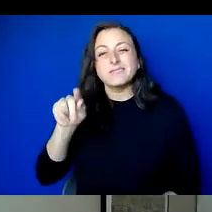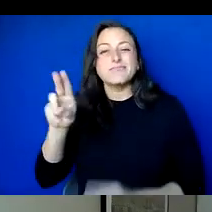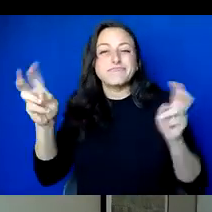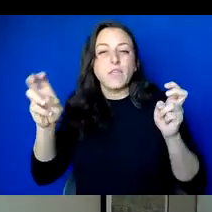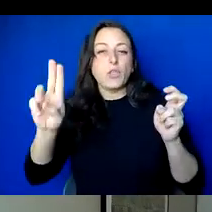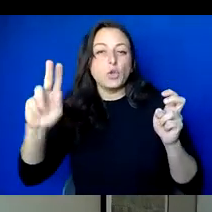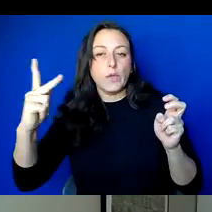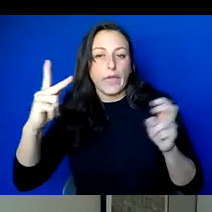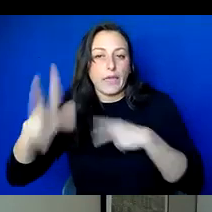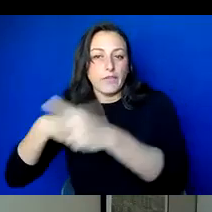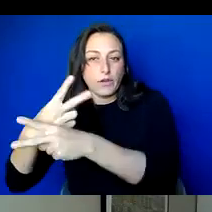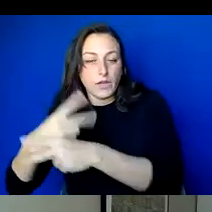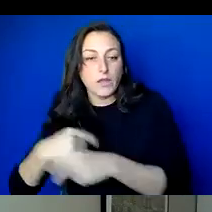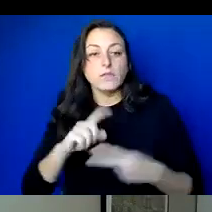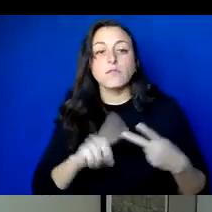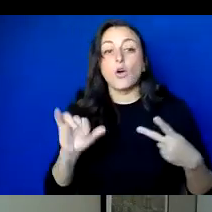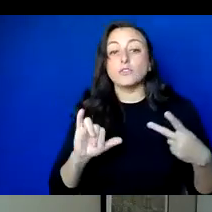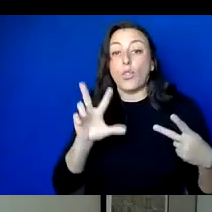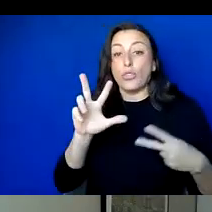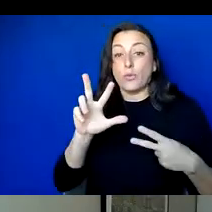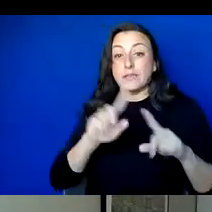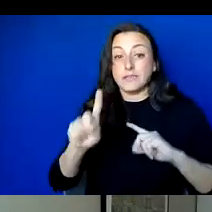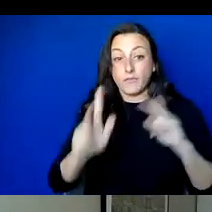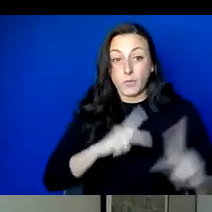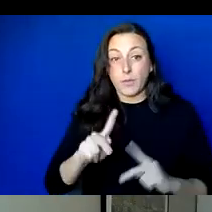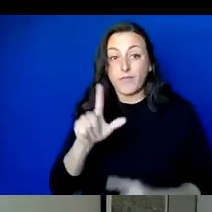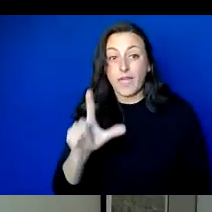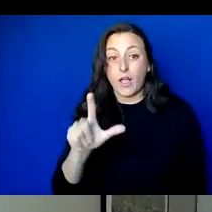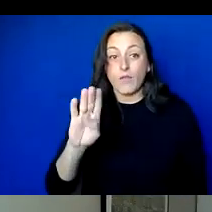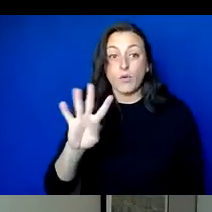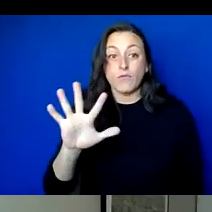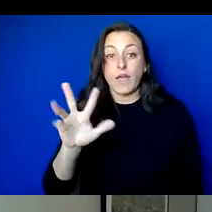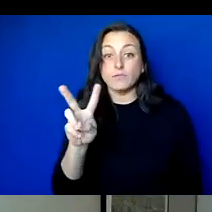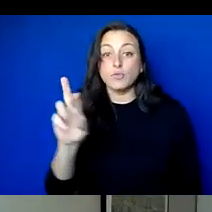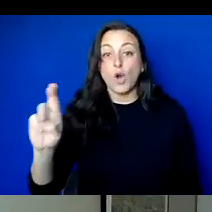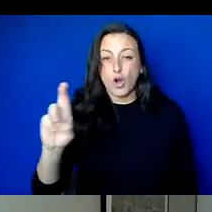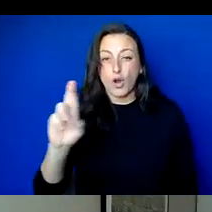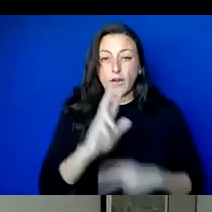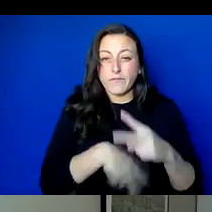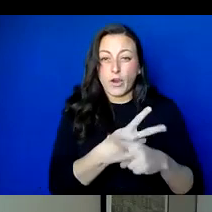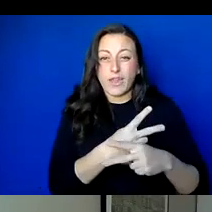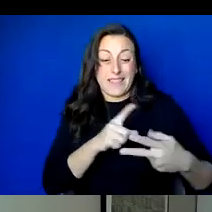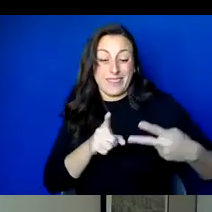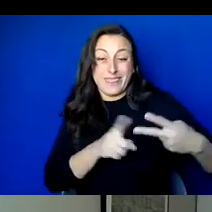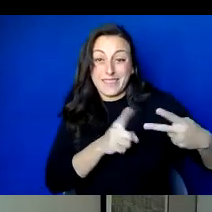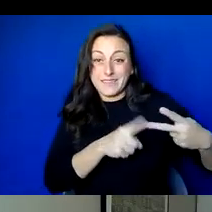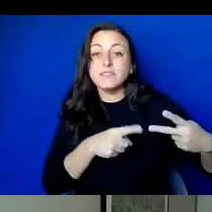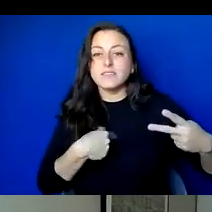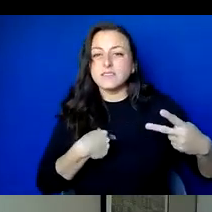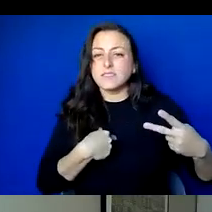instances of the L452R variant, and this is the variant that has been causing some infections in